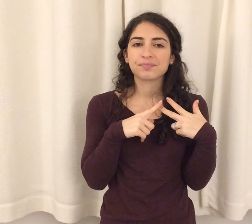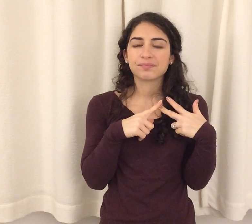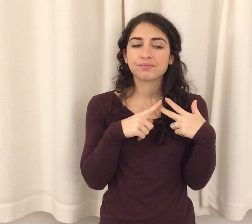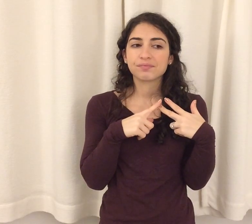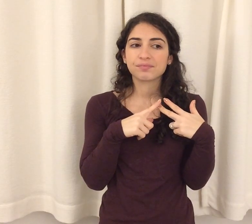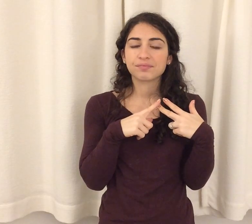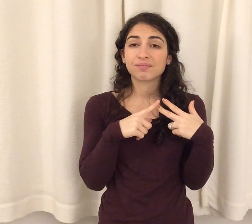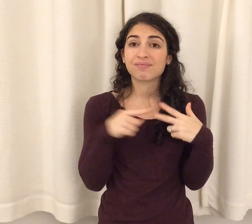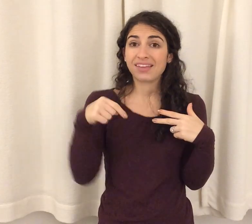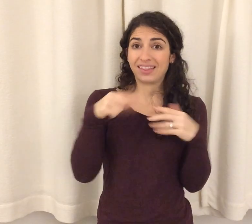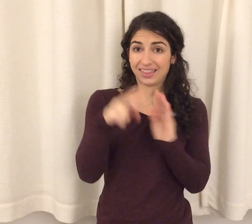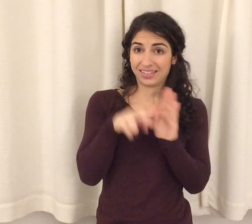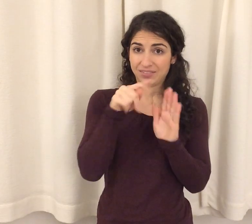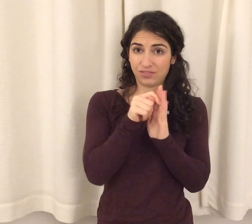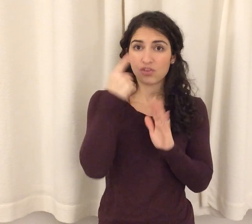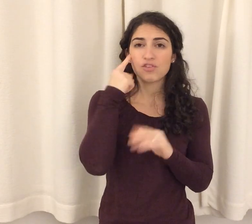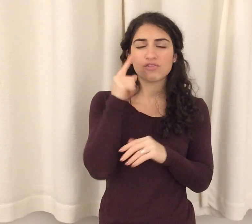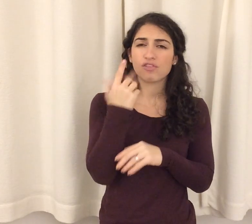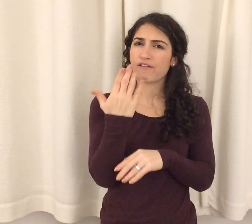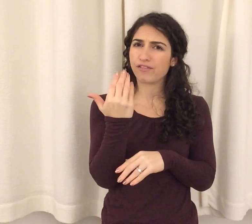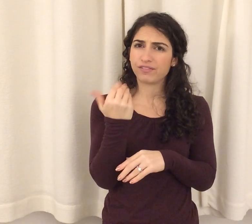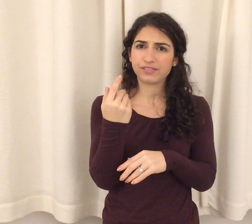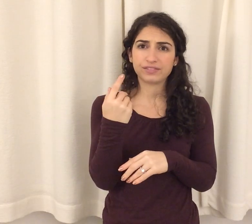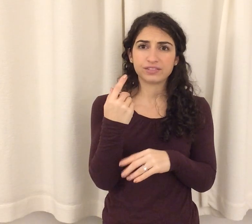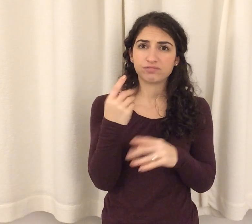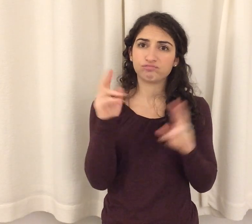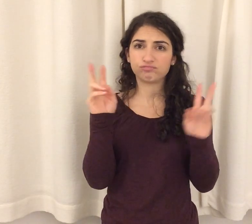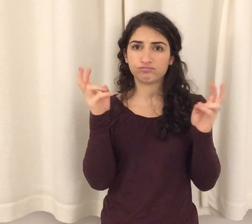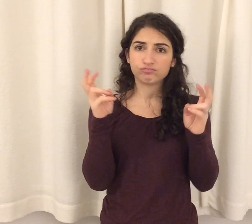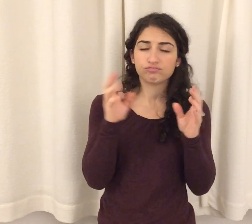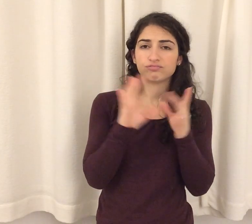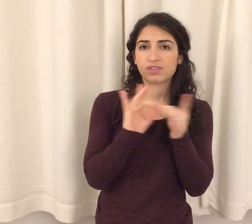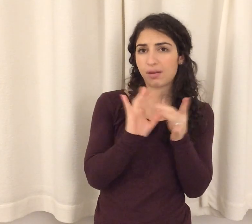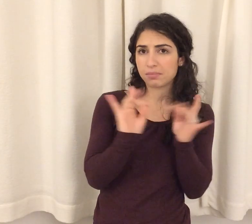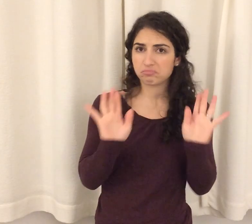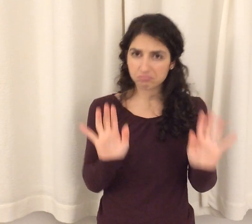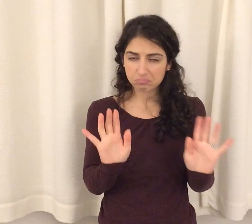interpreter present. Third: This video is